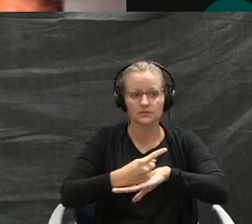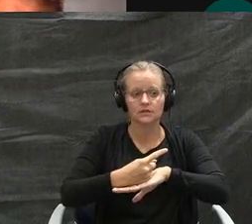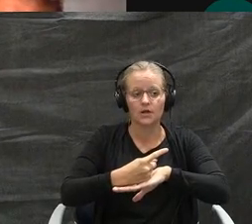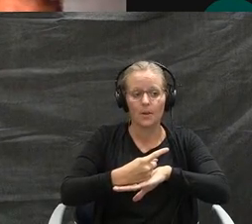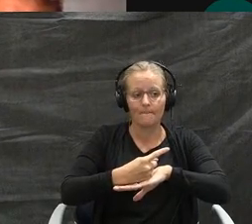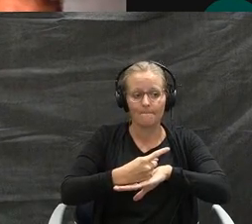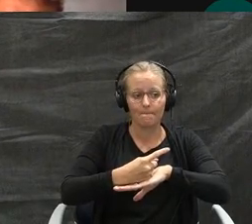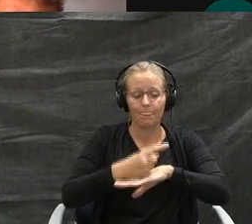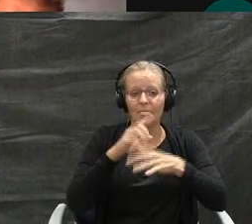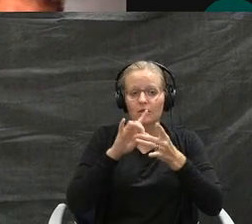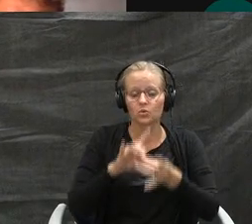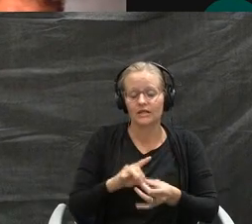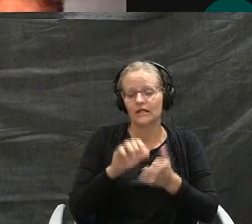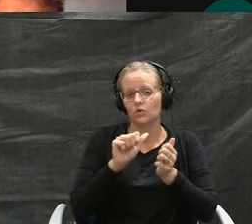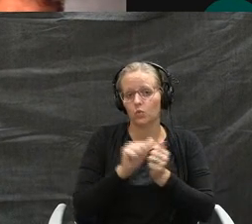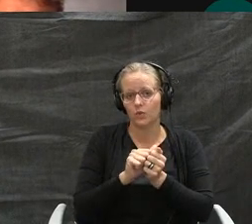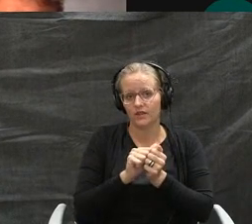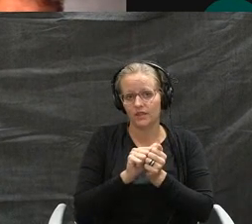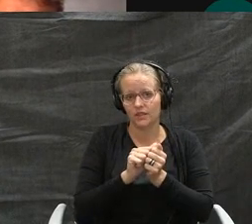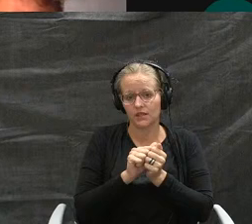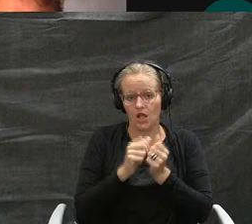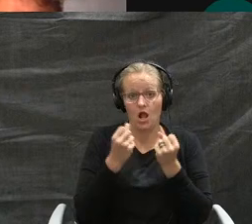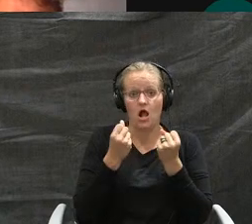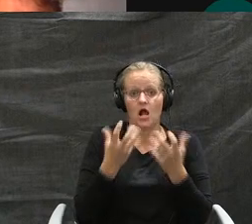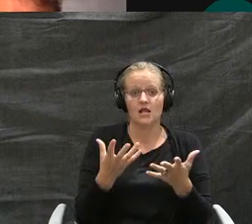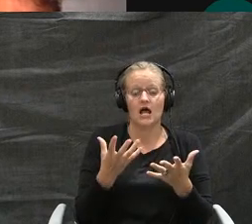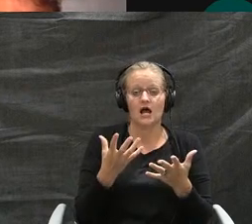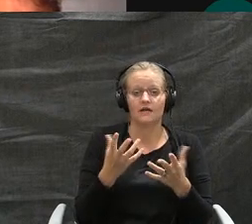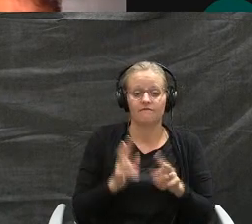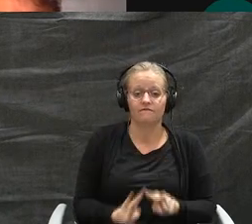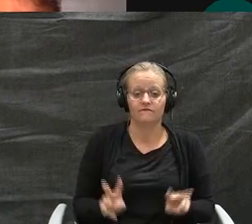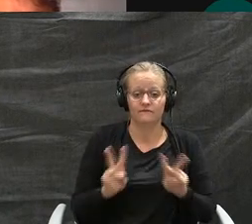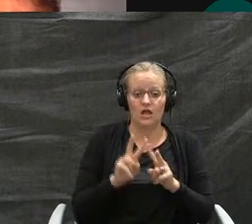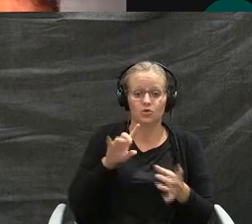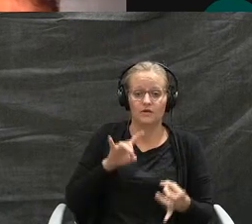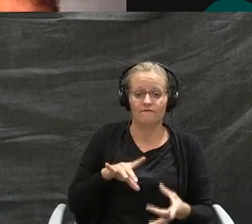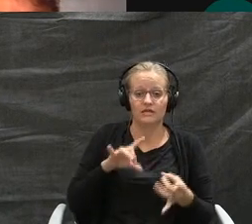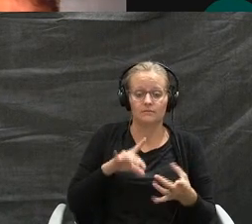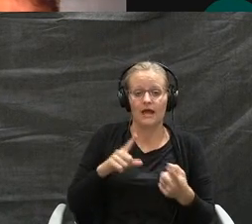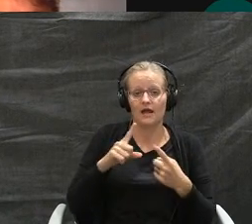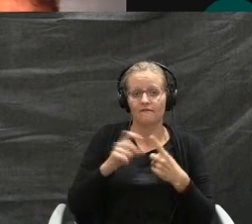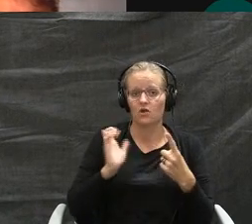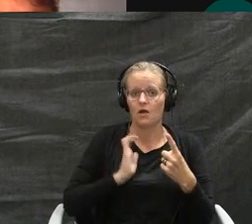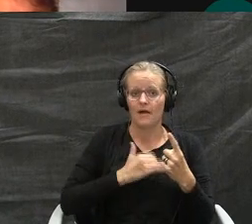In terms of year, we got a lot of really valuable feedback from